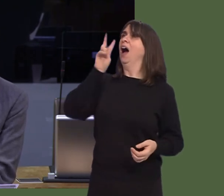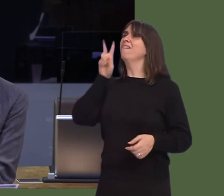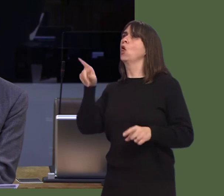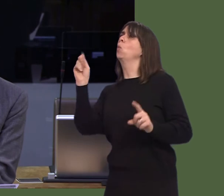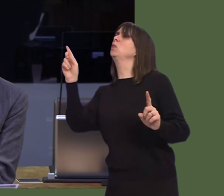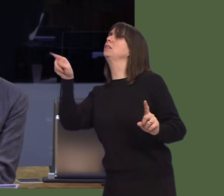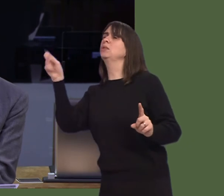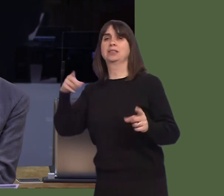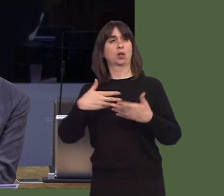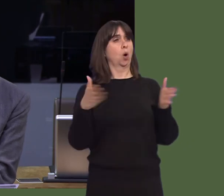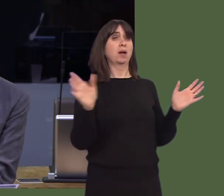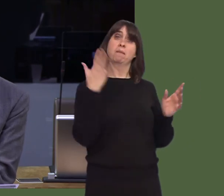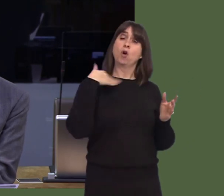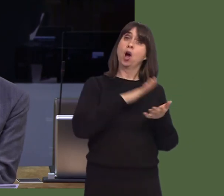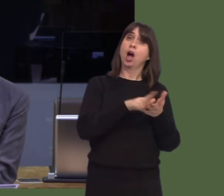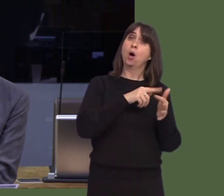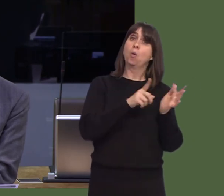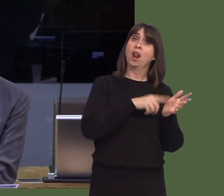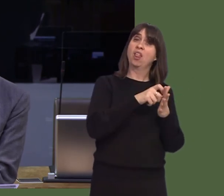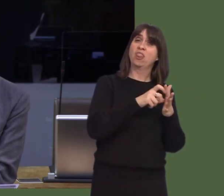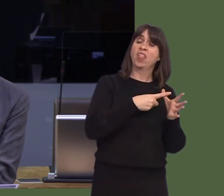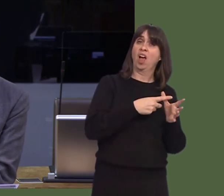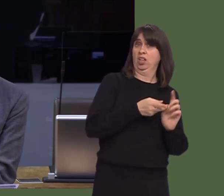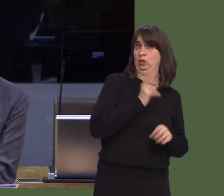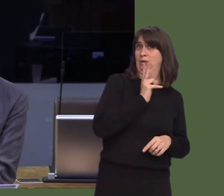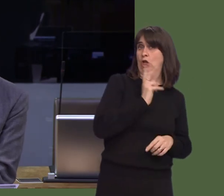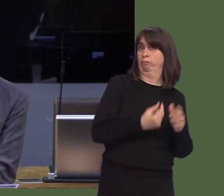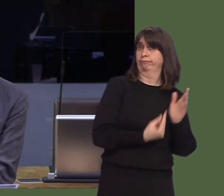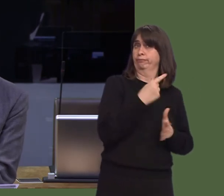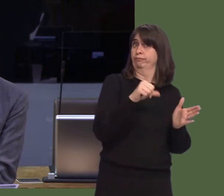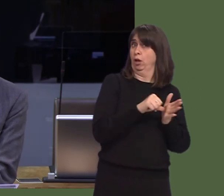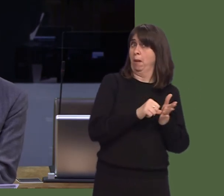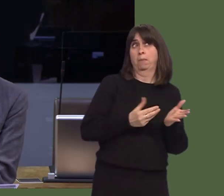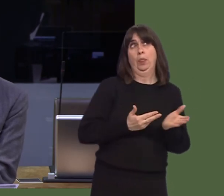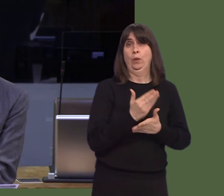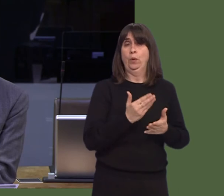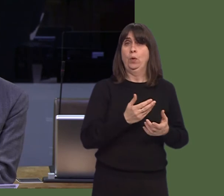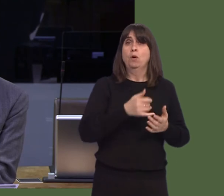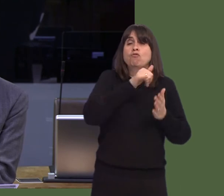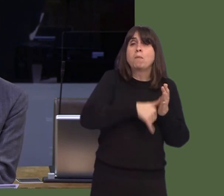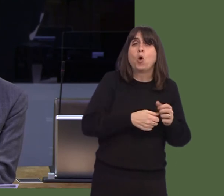and drink from Wales over the border and that it is badged up as Welsh produce with a Welsh